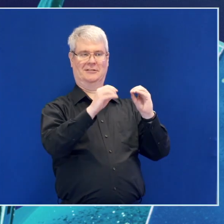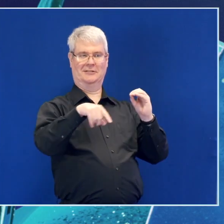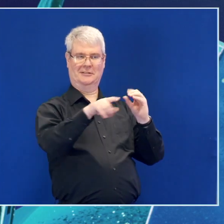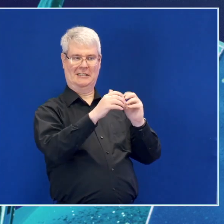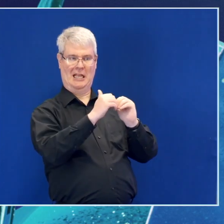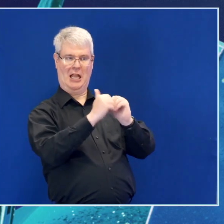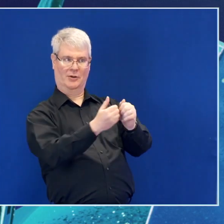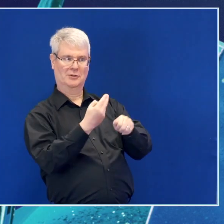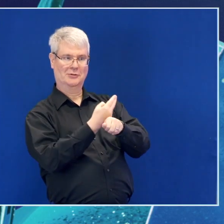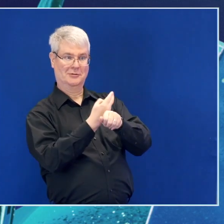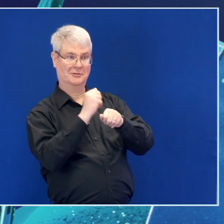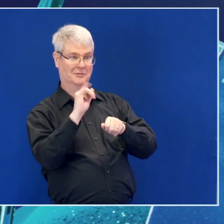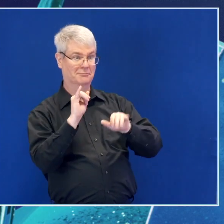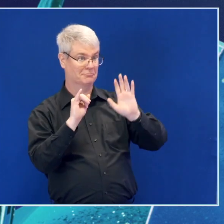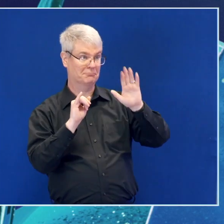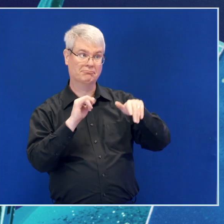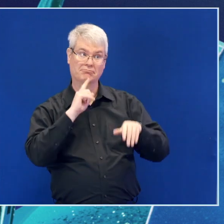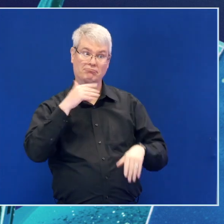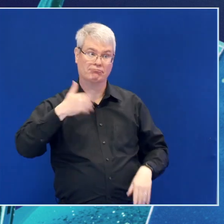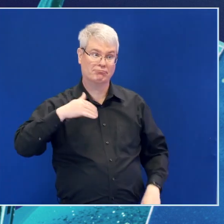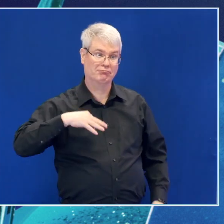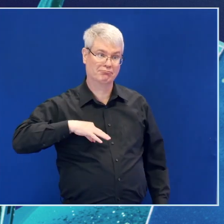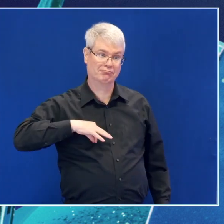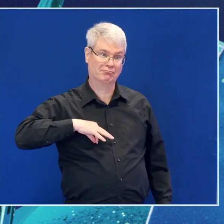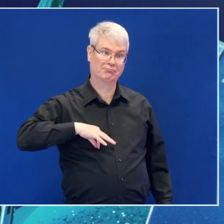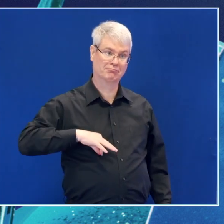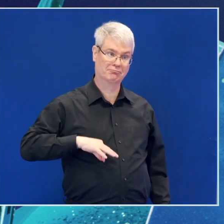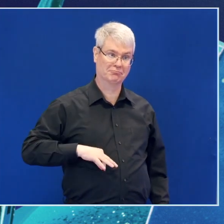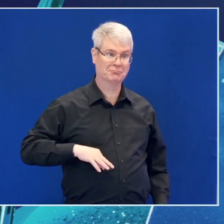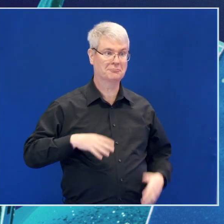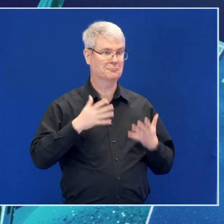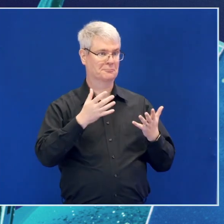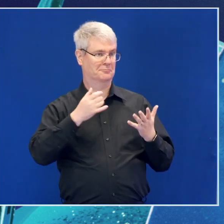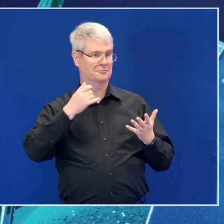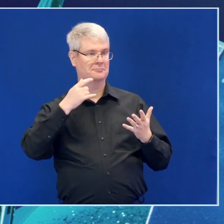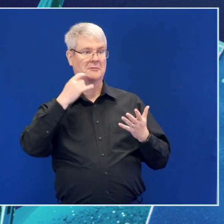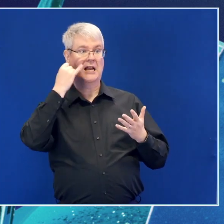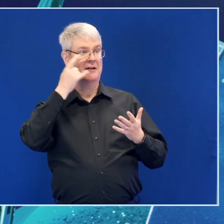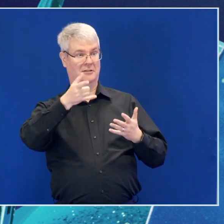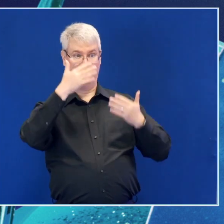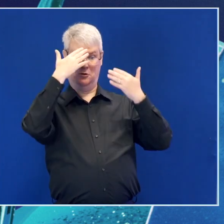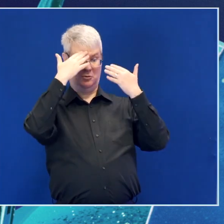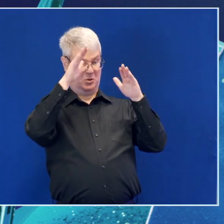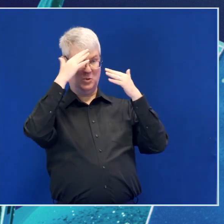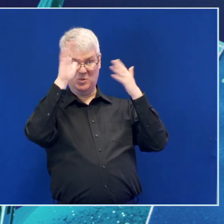If you're not quite sure what to do, just ask the AI, and it will walk you through the process.